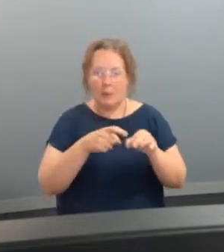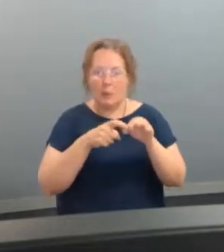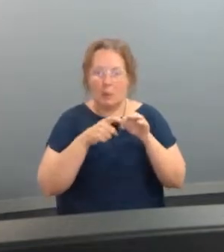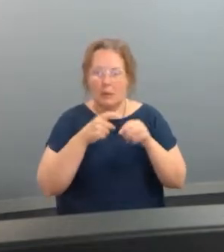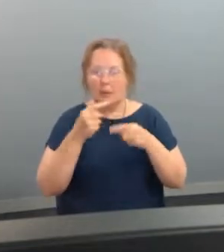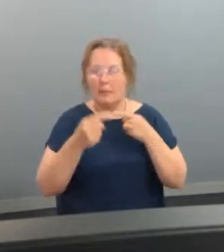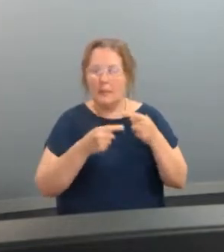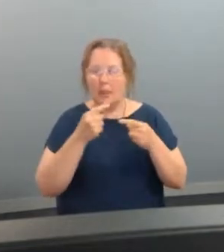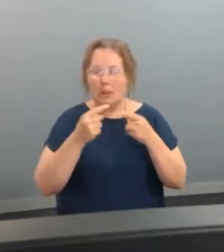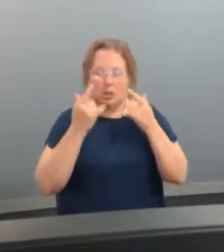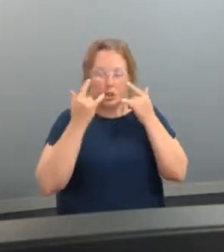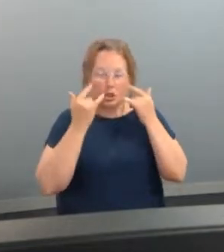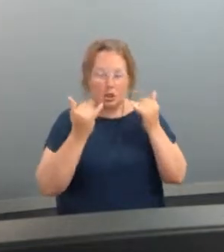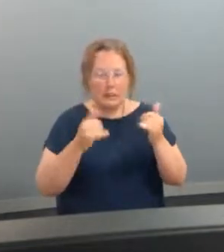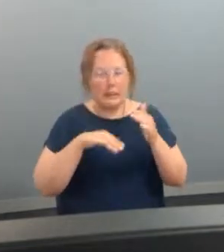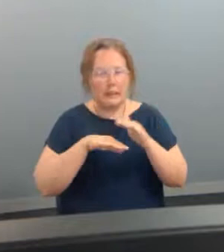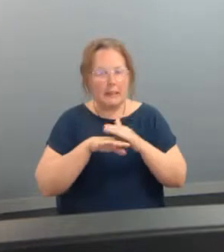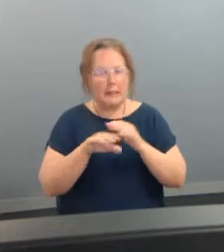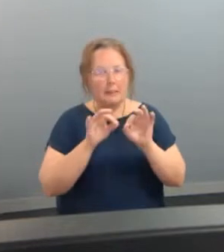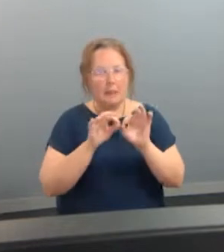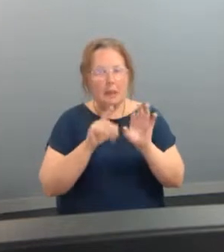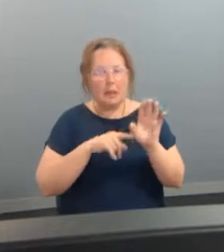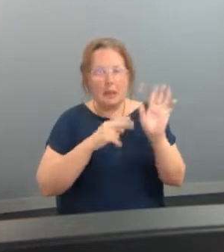hope that answers the question